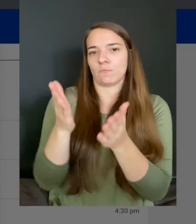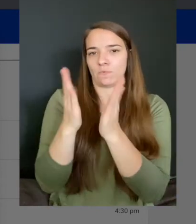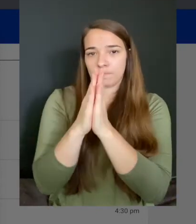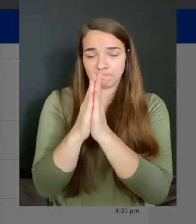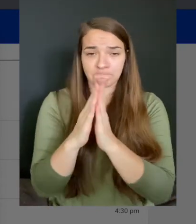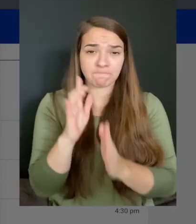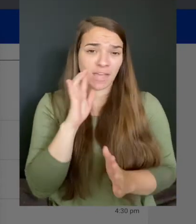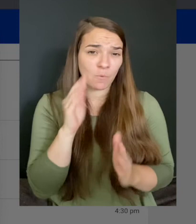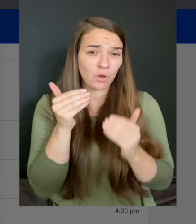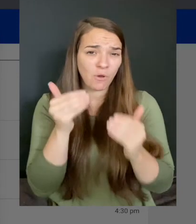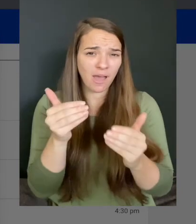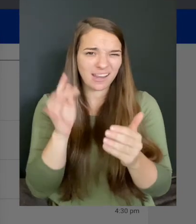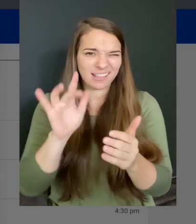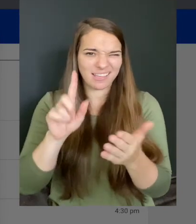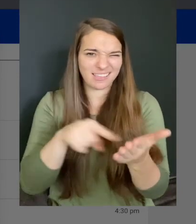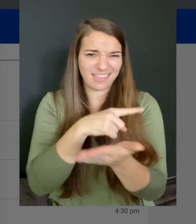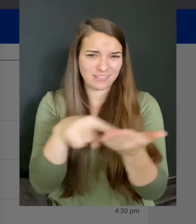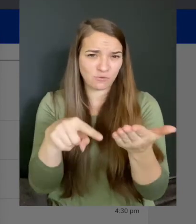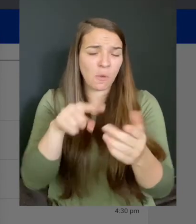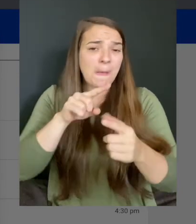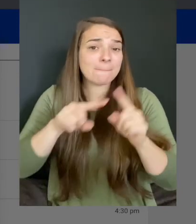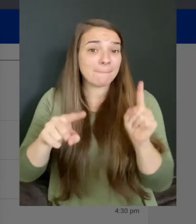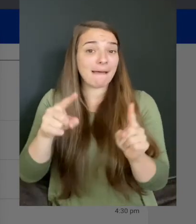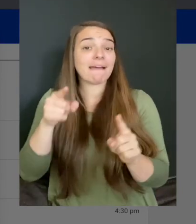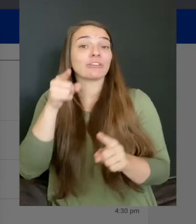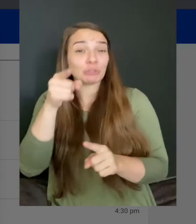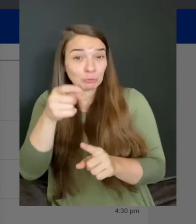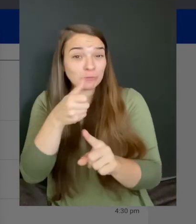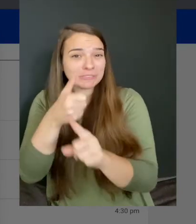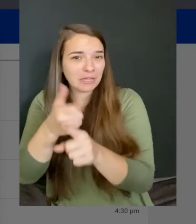go ahead and click Cancel about, what will happen is when you submit this, the person